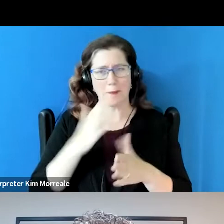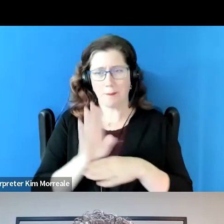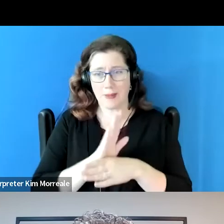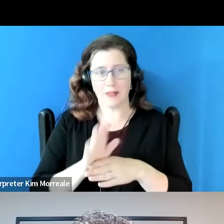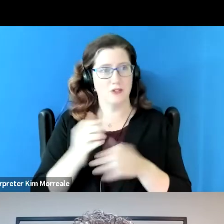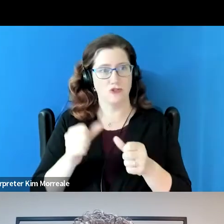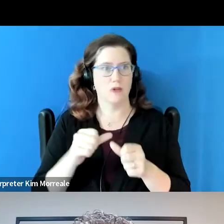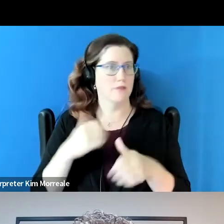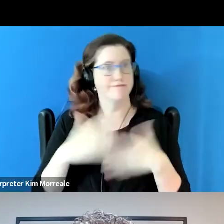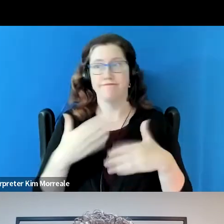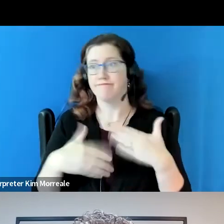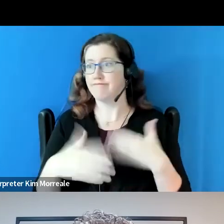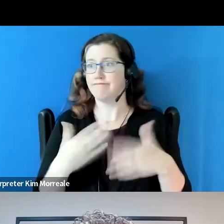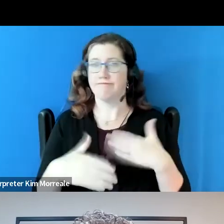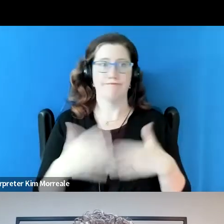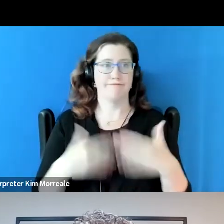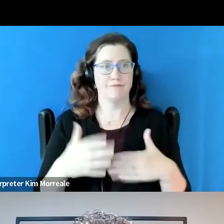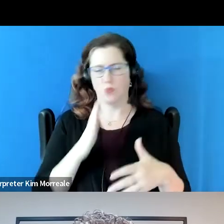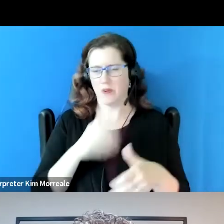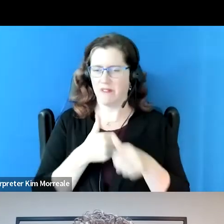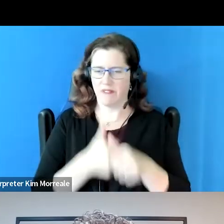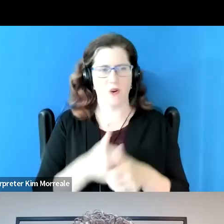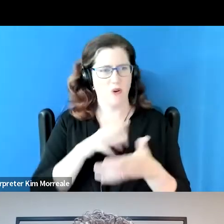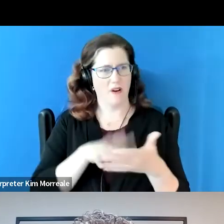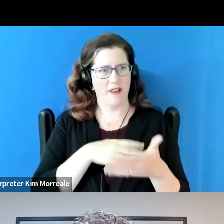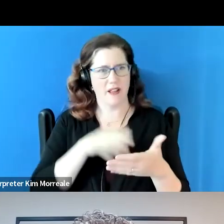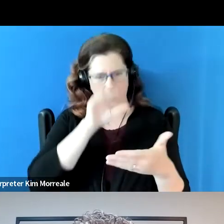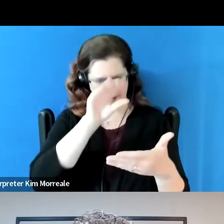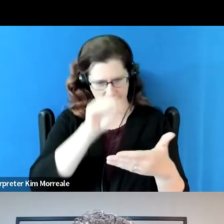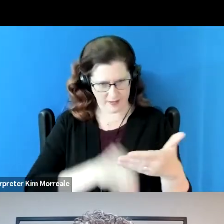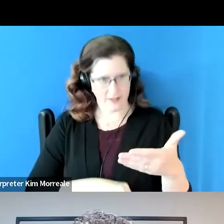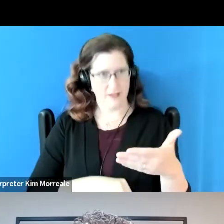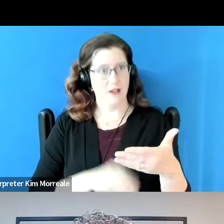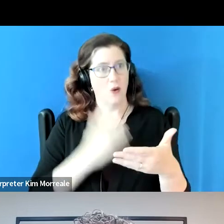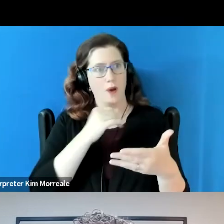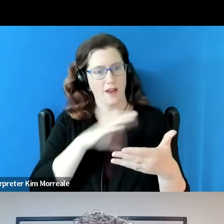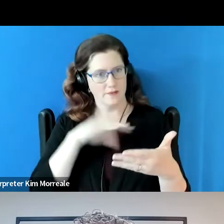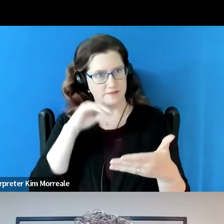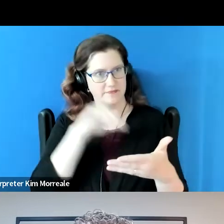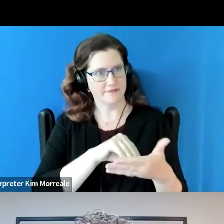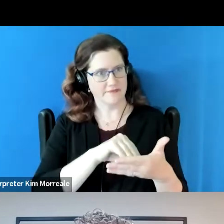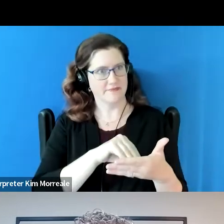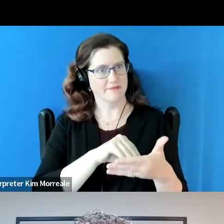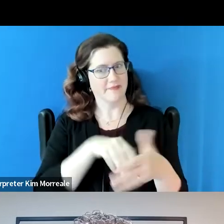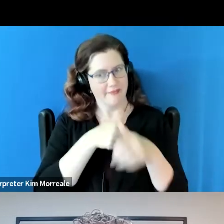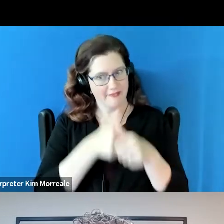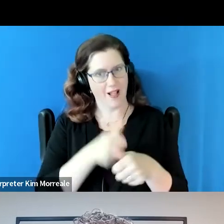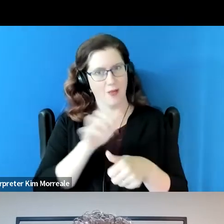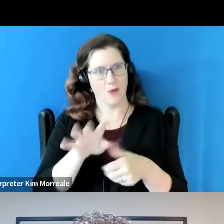you know, we follow our calendar all day, why not place it in your calendar, follow your calendar of, you know what,